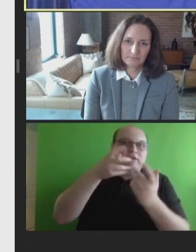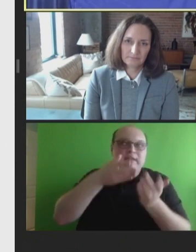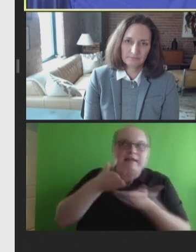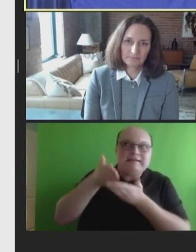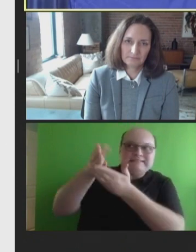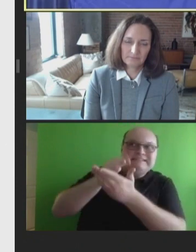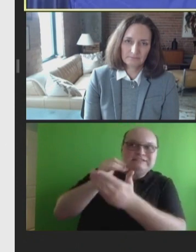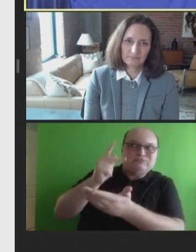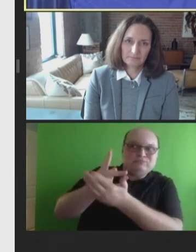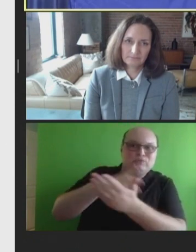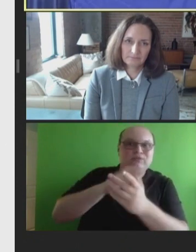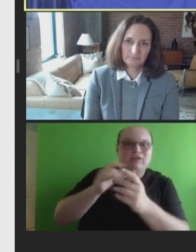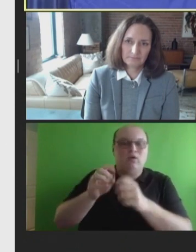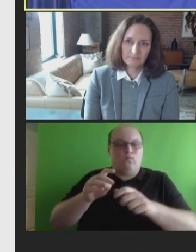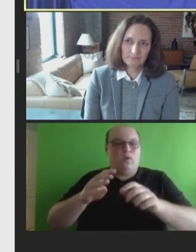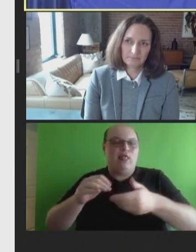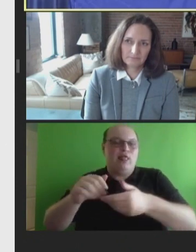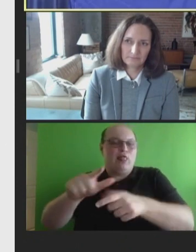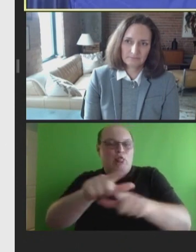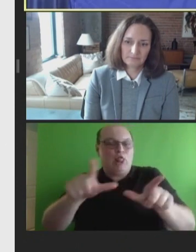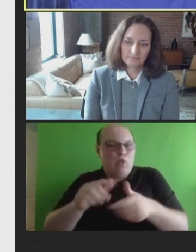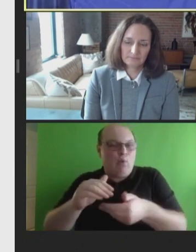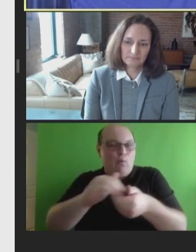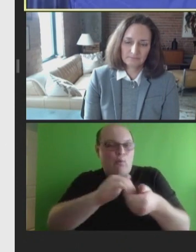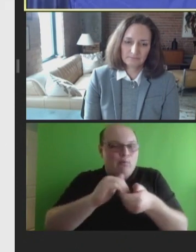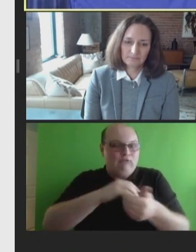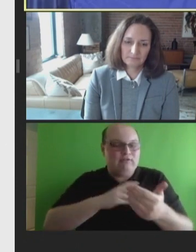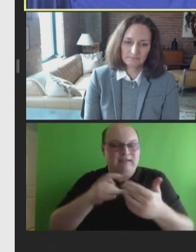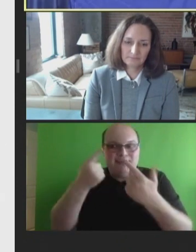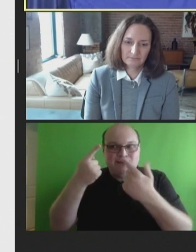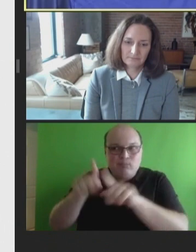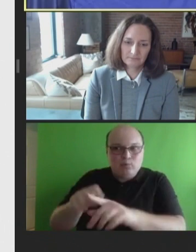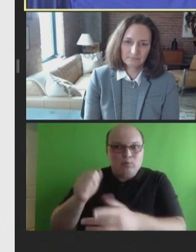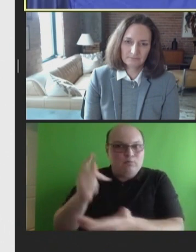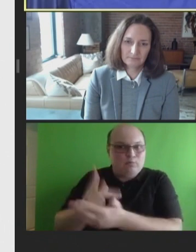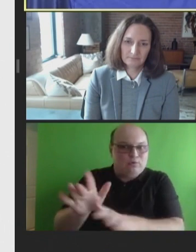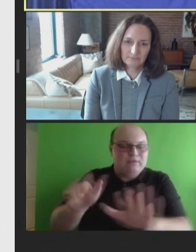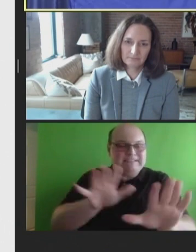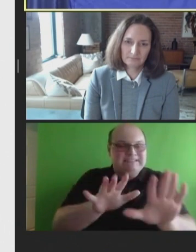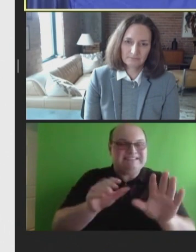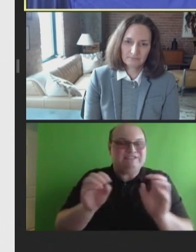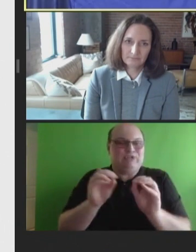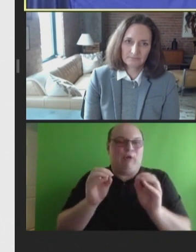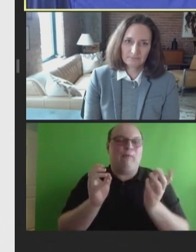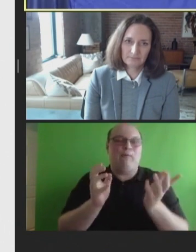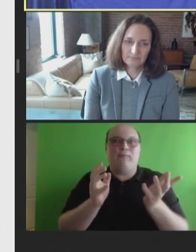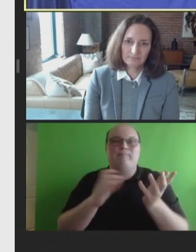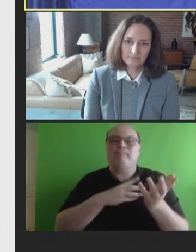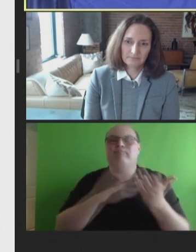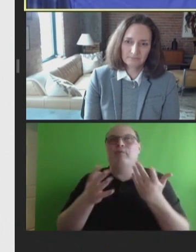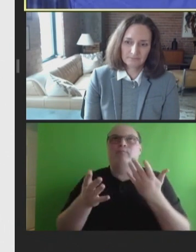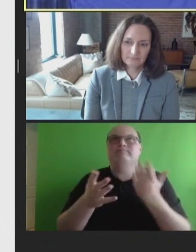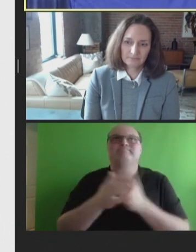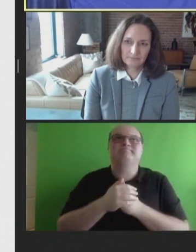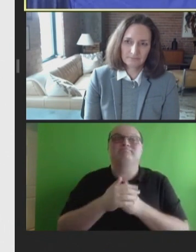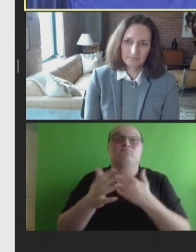like you all to try to make sure that, you know, there aren't -- whatever can be mitigated as far